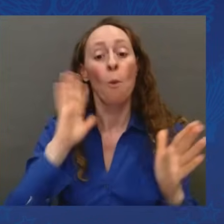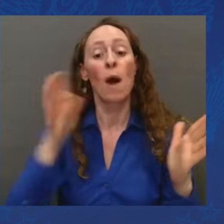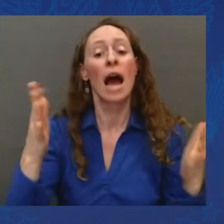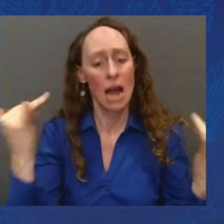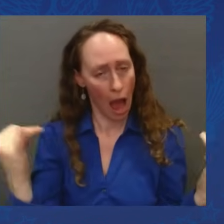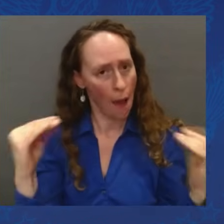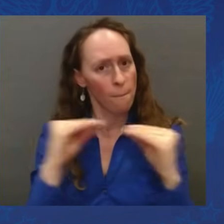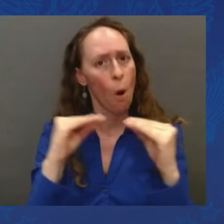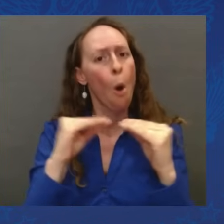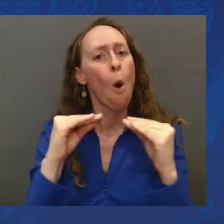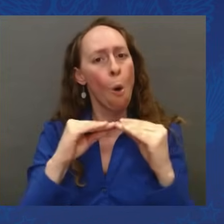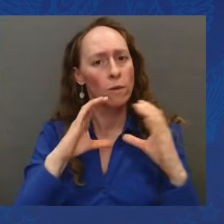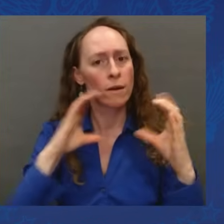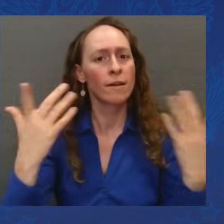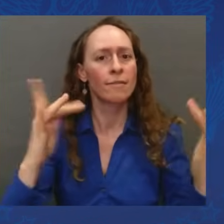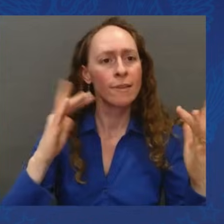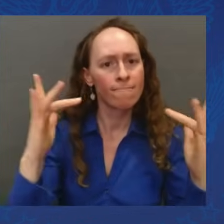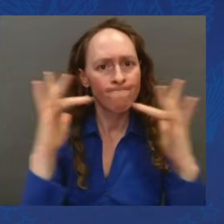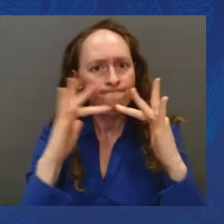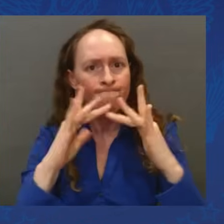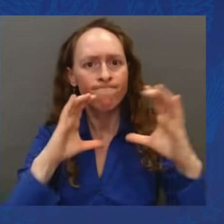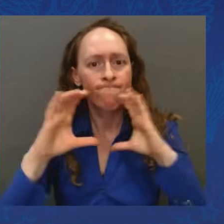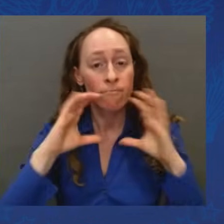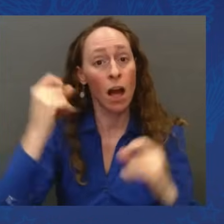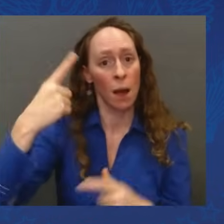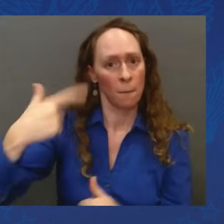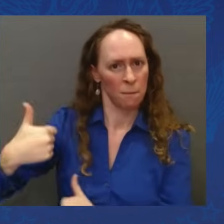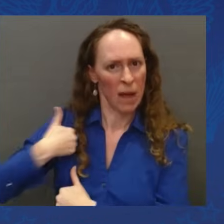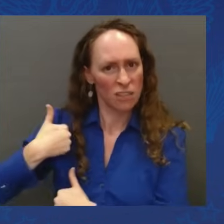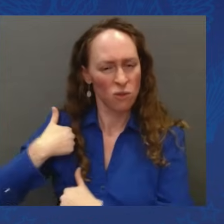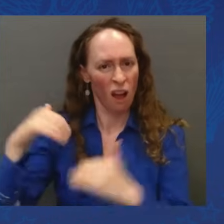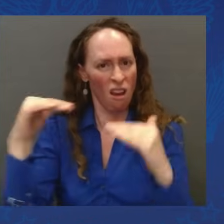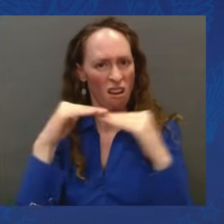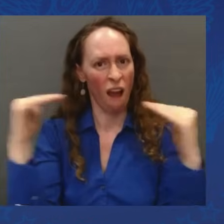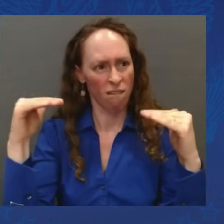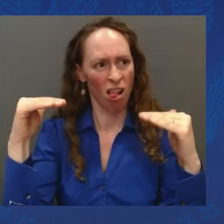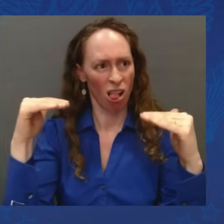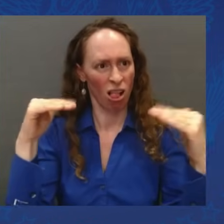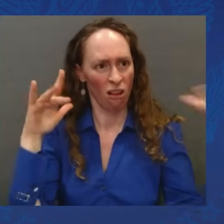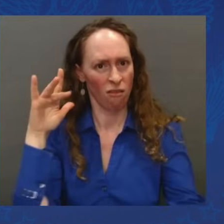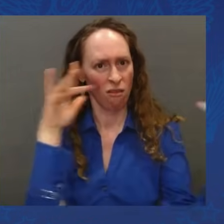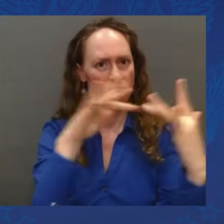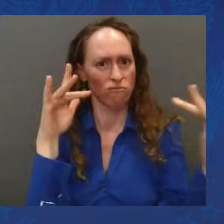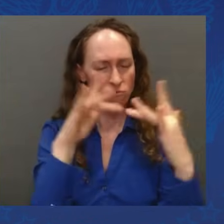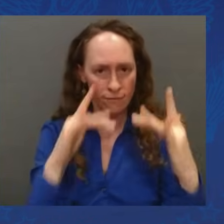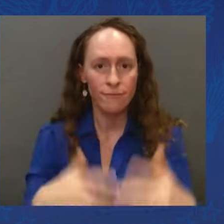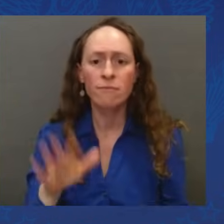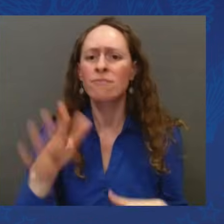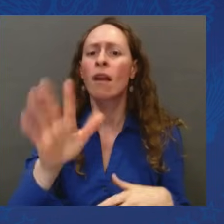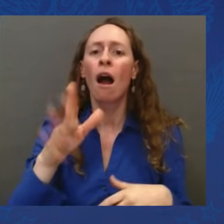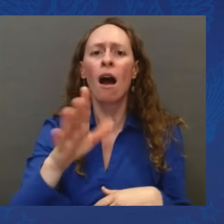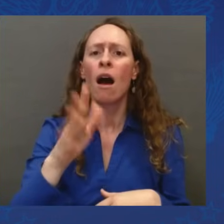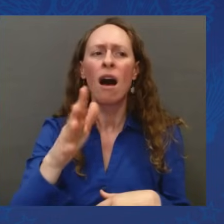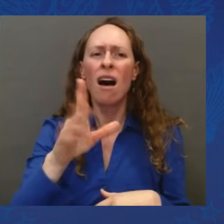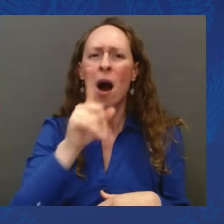that's been cut off, and it's been worrisome. That's how accidents happen: misunderstandings. So, we're back to direct, open, clear,